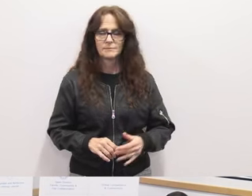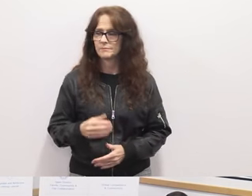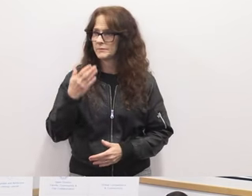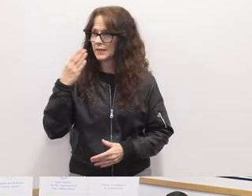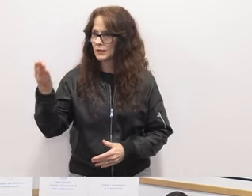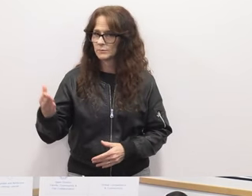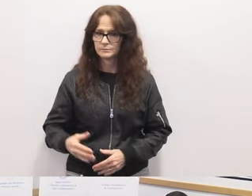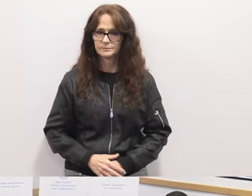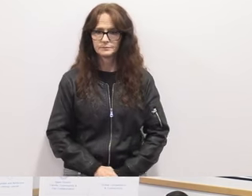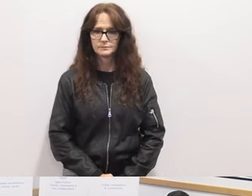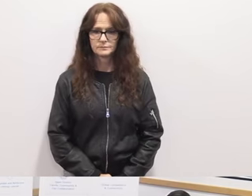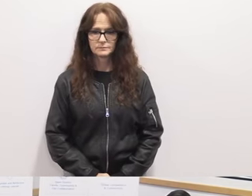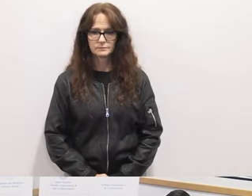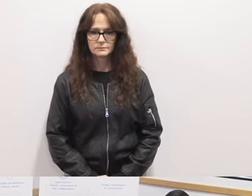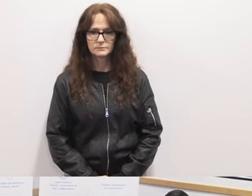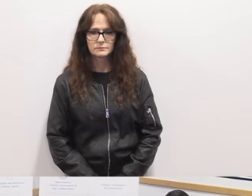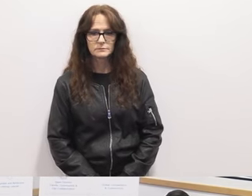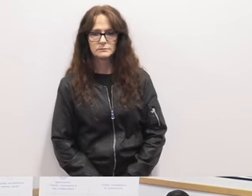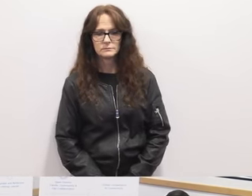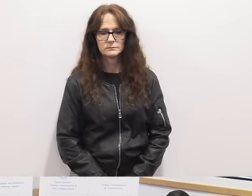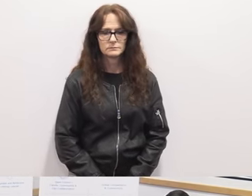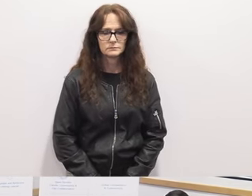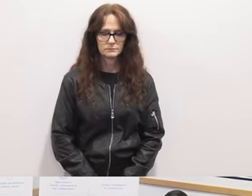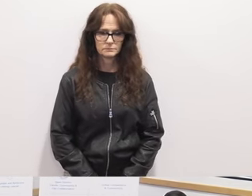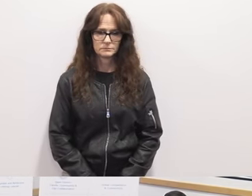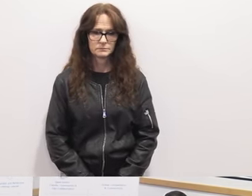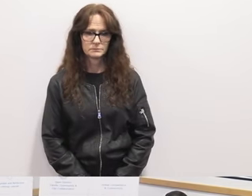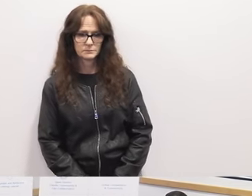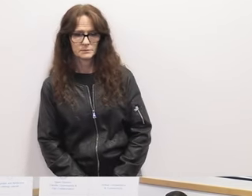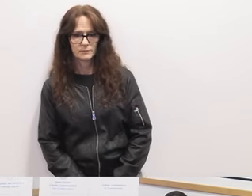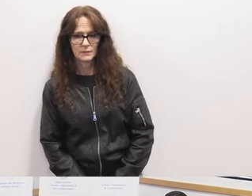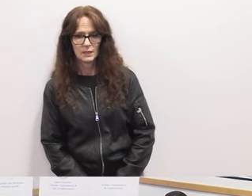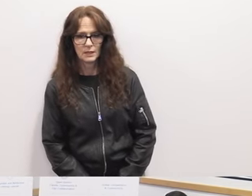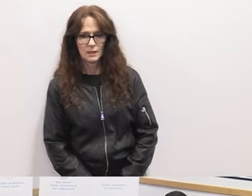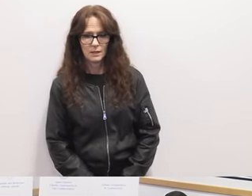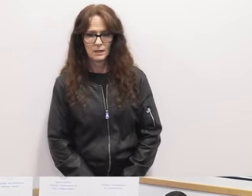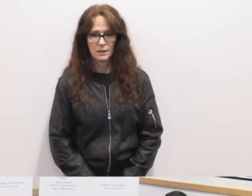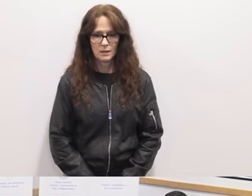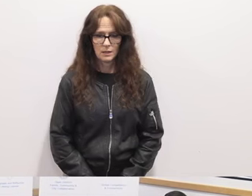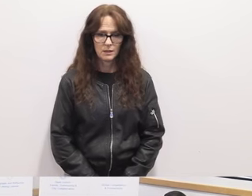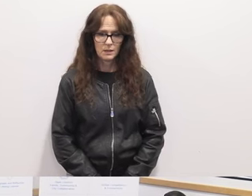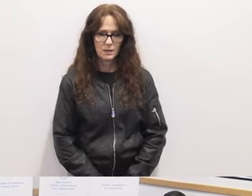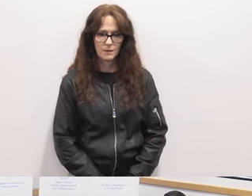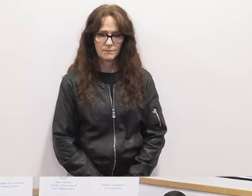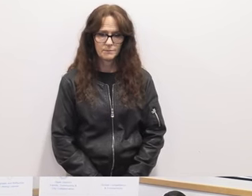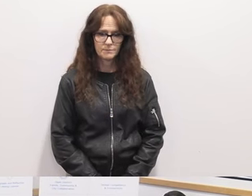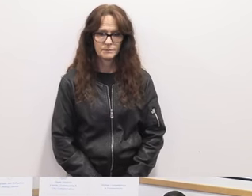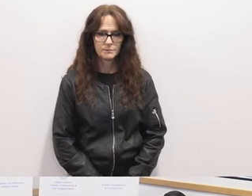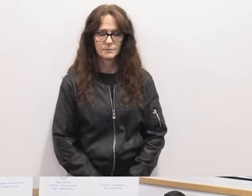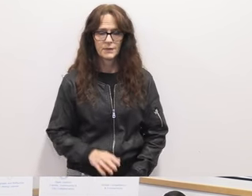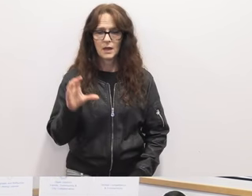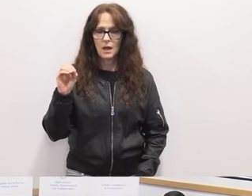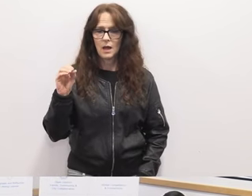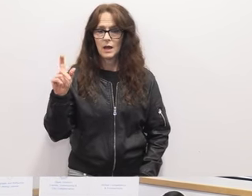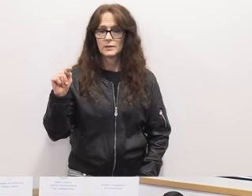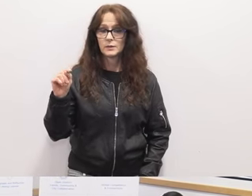Yep. Okay. Did you have, your lights on? Yeah, I mean, the only point I was gonna make,